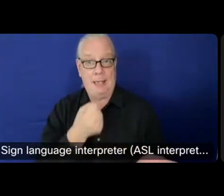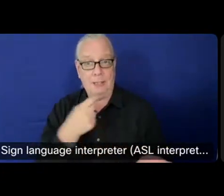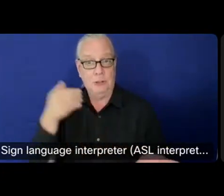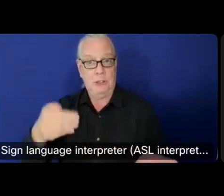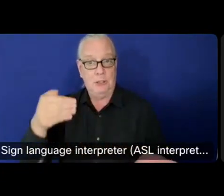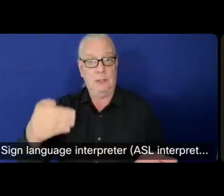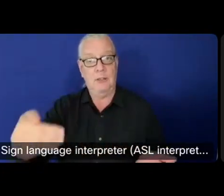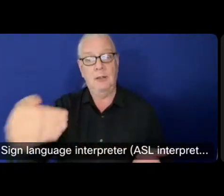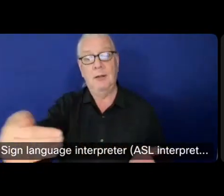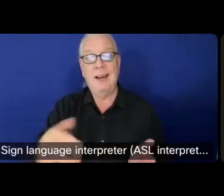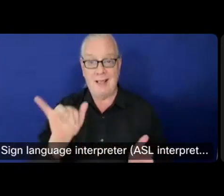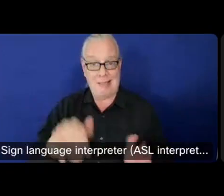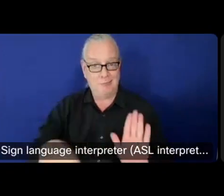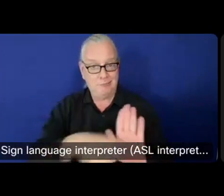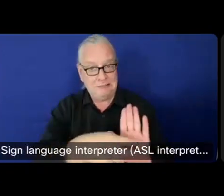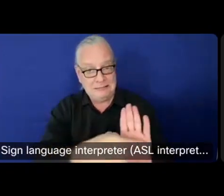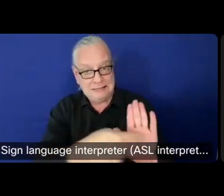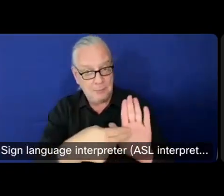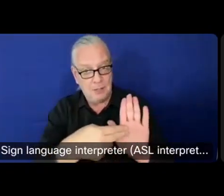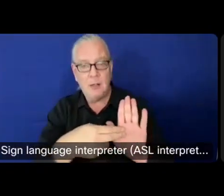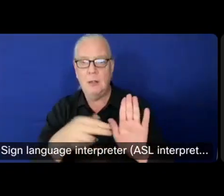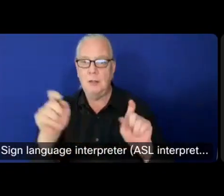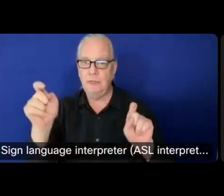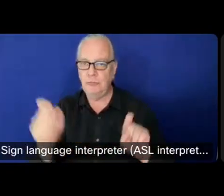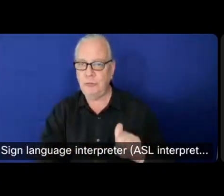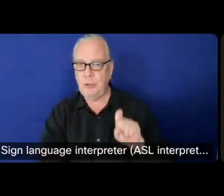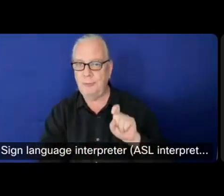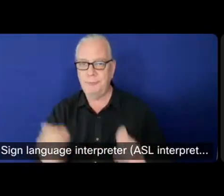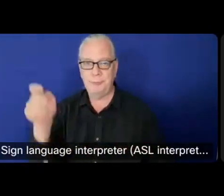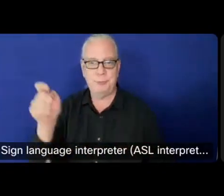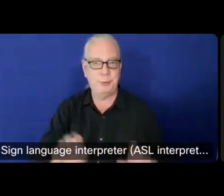I guess, is the best way to put it. There is a relative